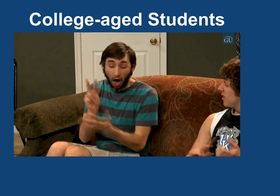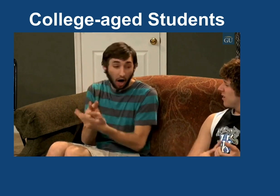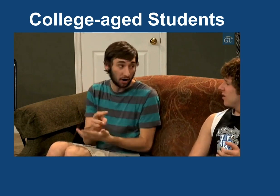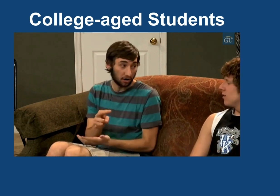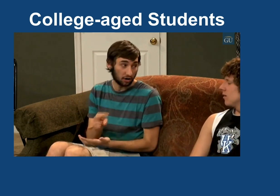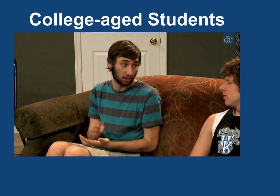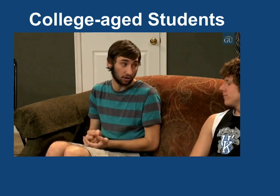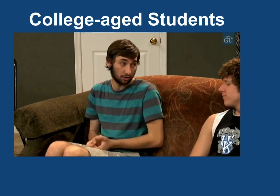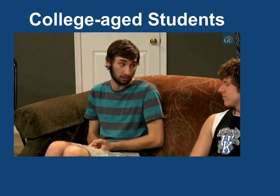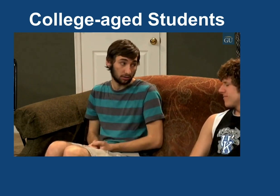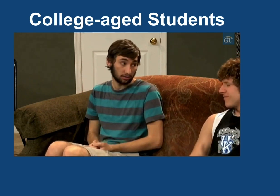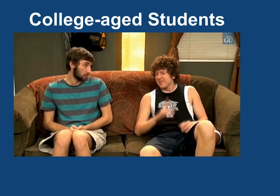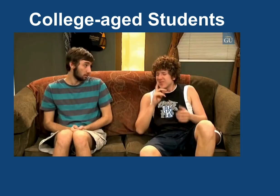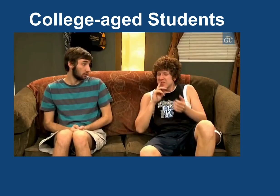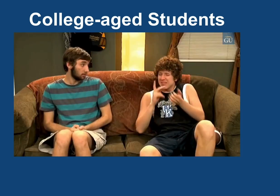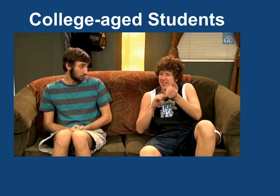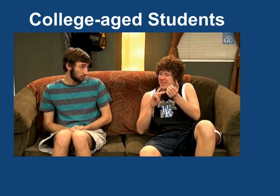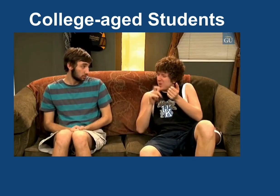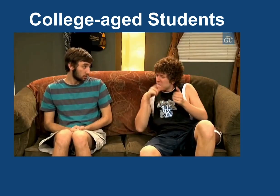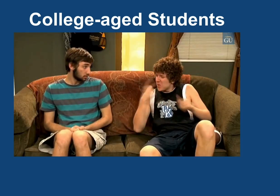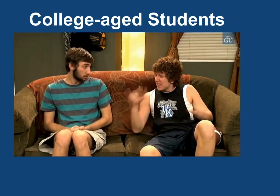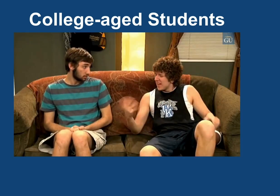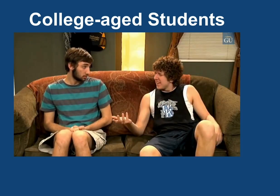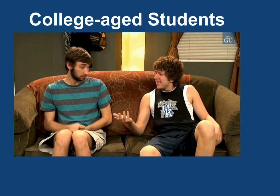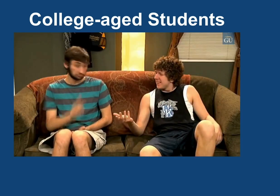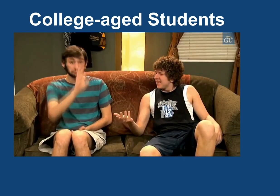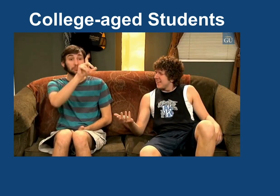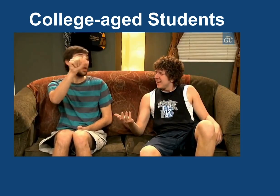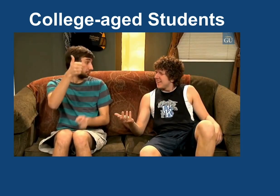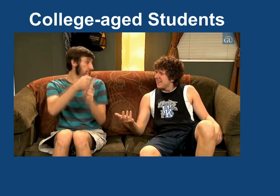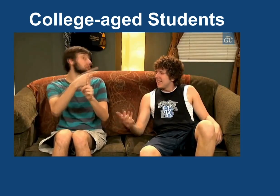because Kentucky’s always losing. Travis: [imitates sign] Who taught you that?